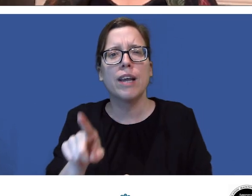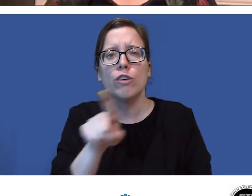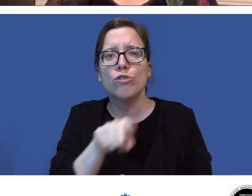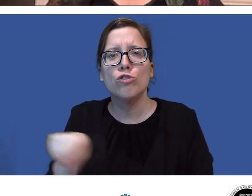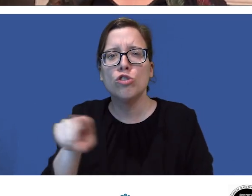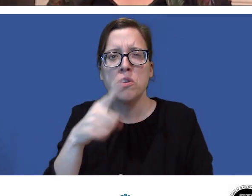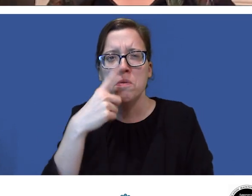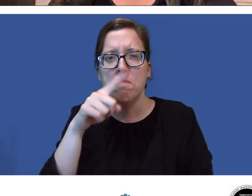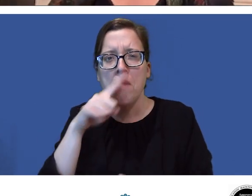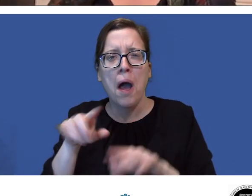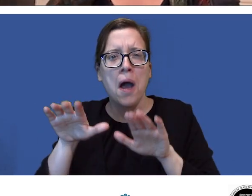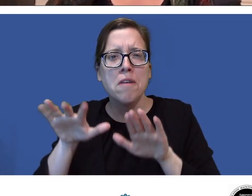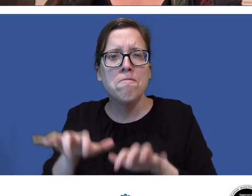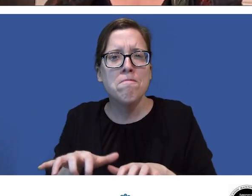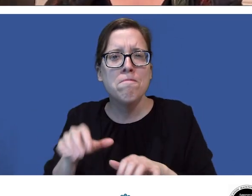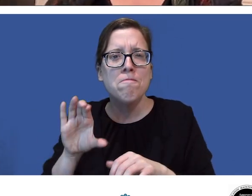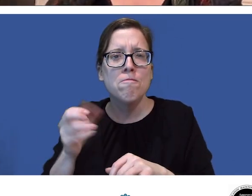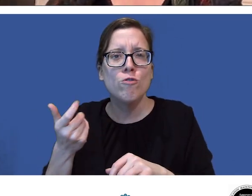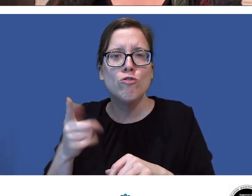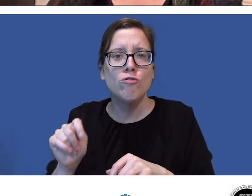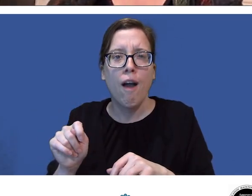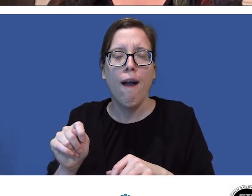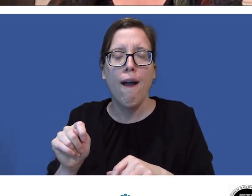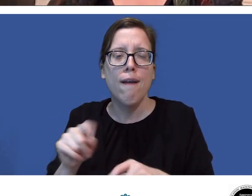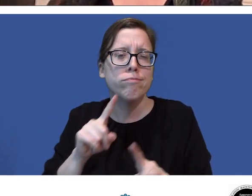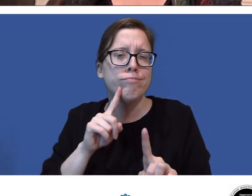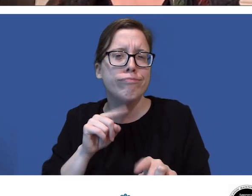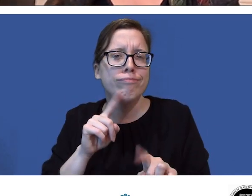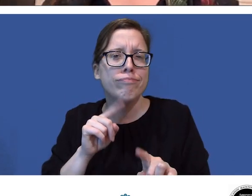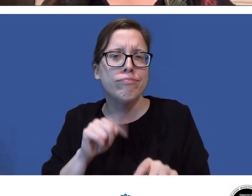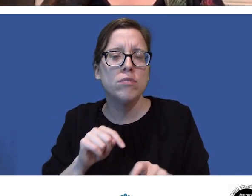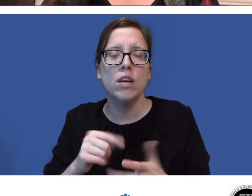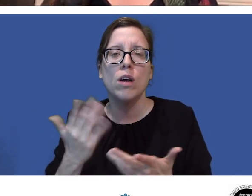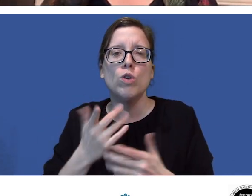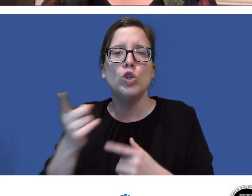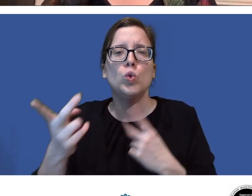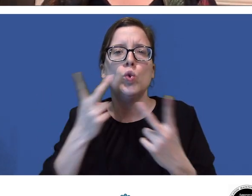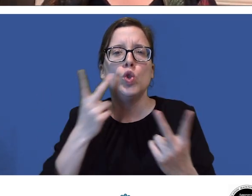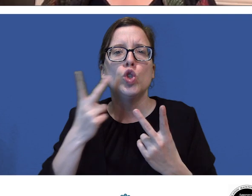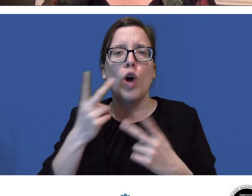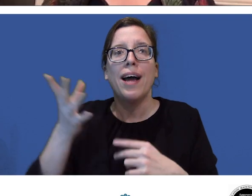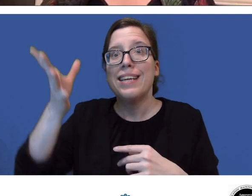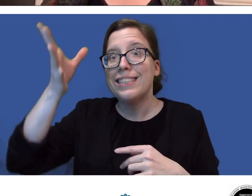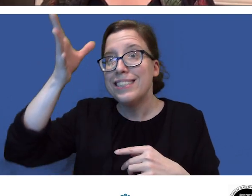What did dad do? If some of you will play along with me here and put in the chat just some things